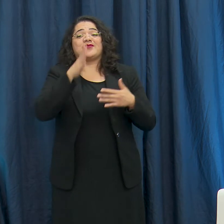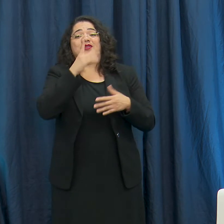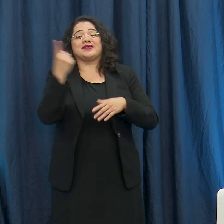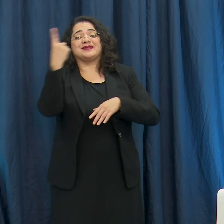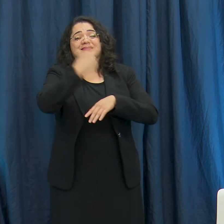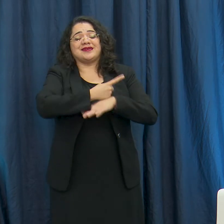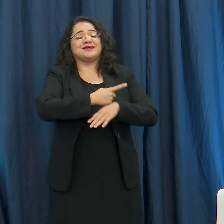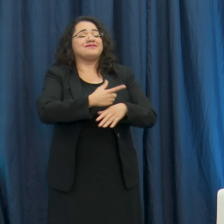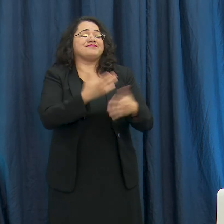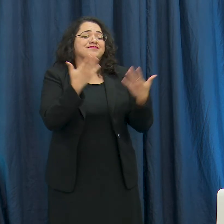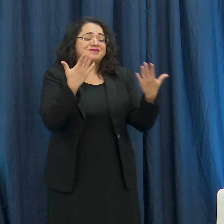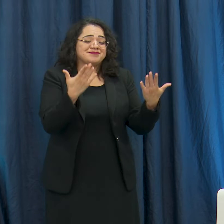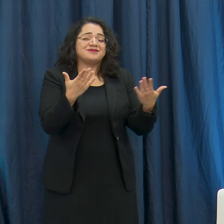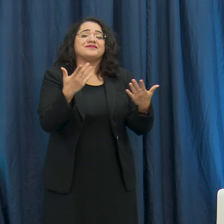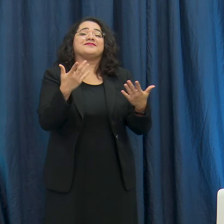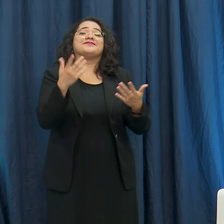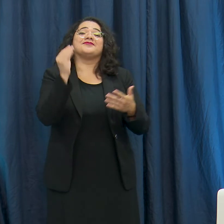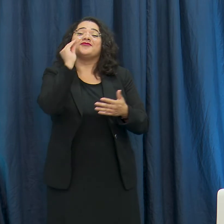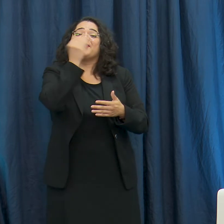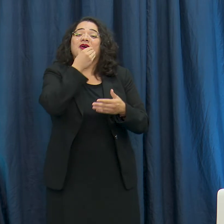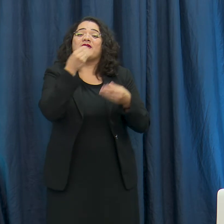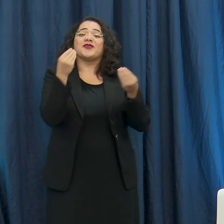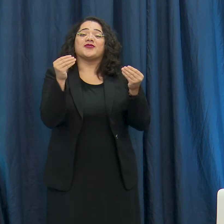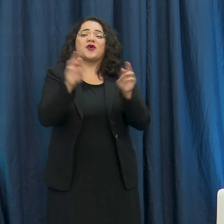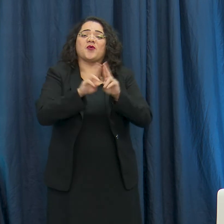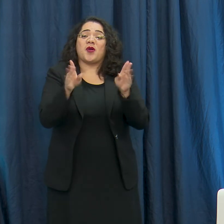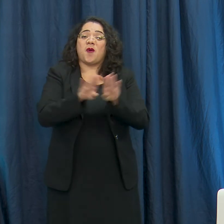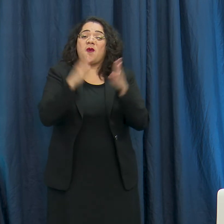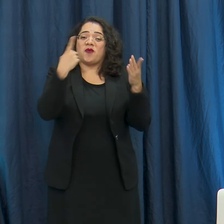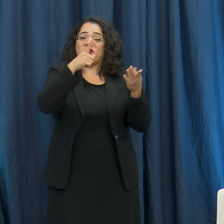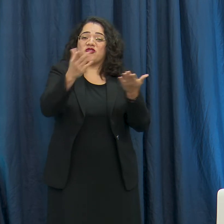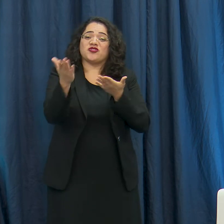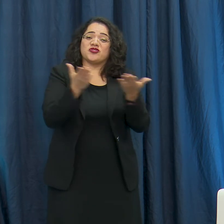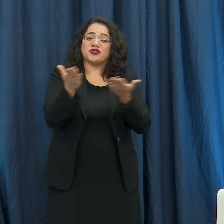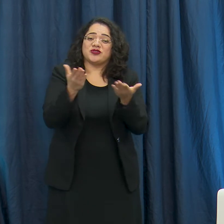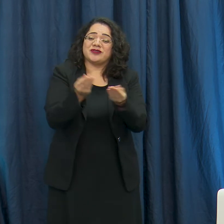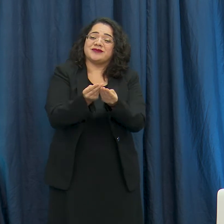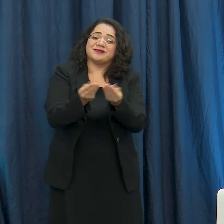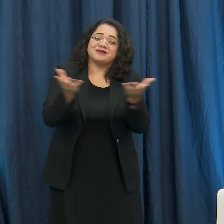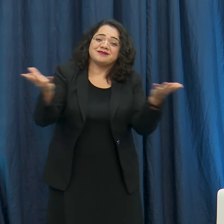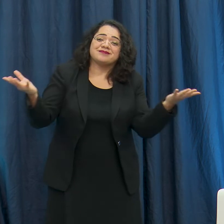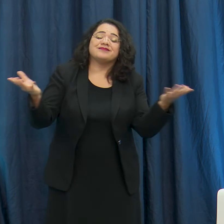listos para tender bless los centros de control de prevención de enfermedades